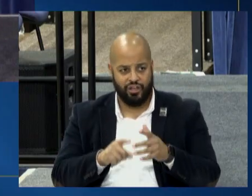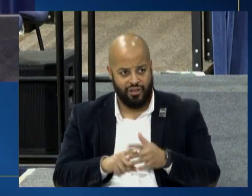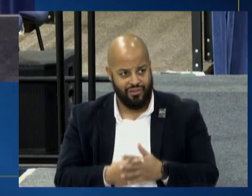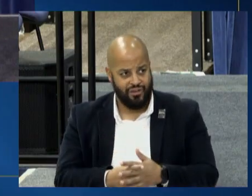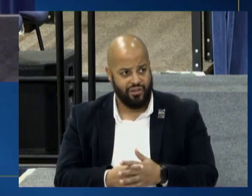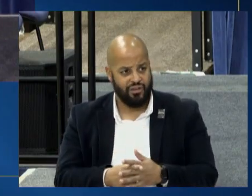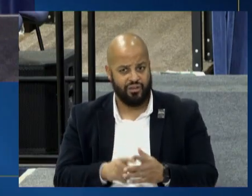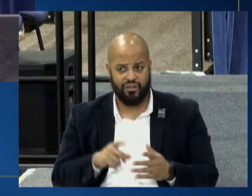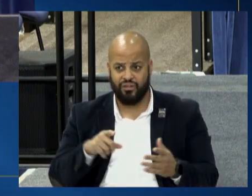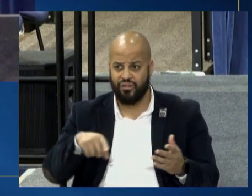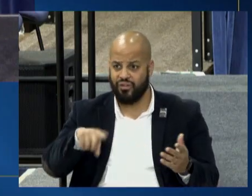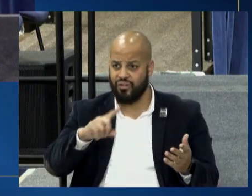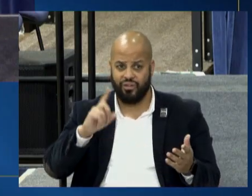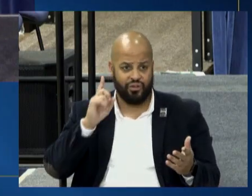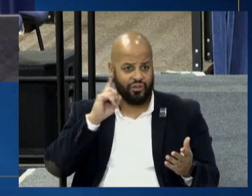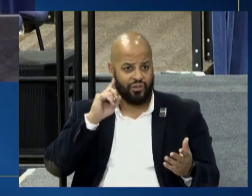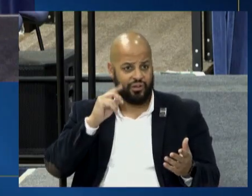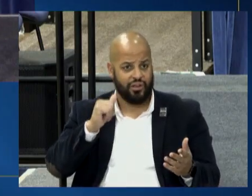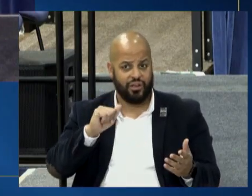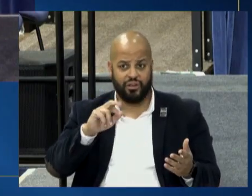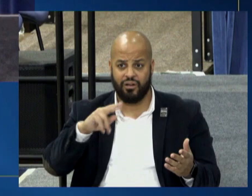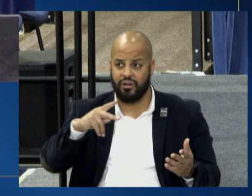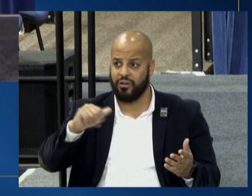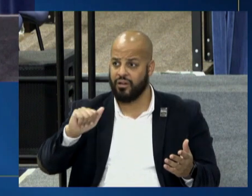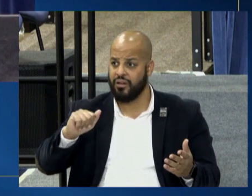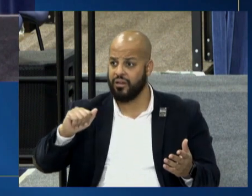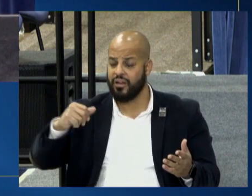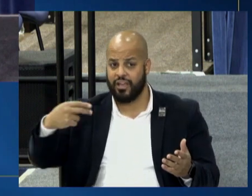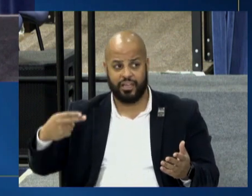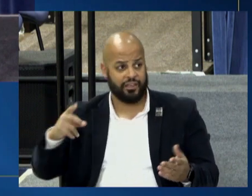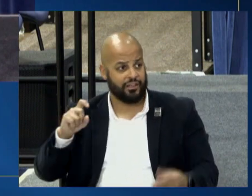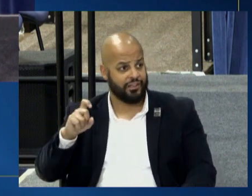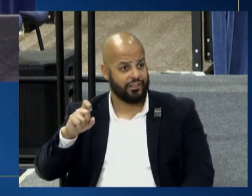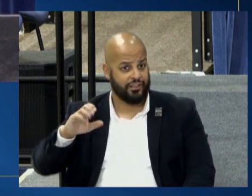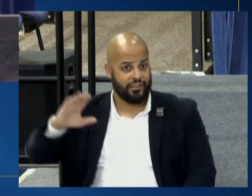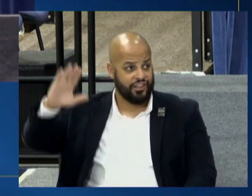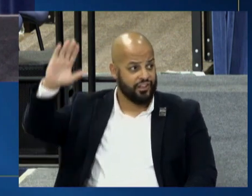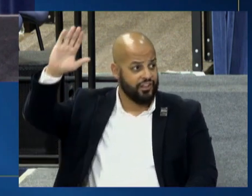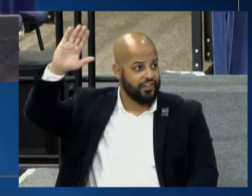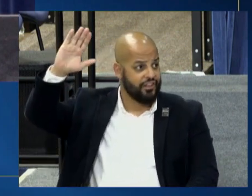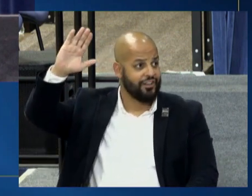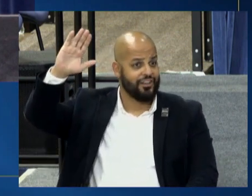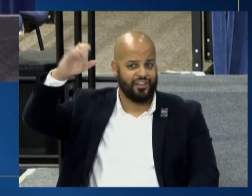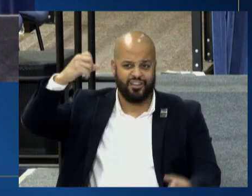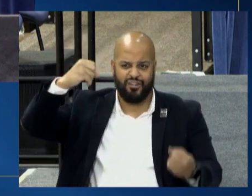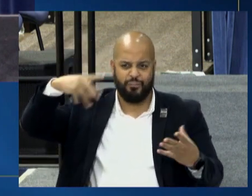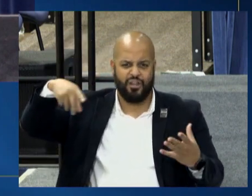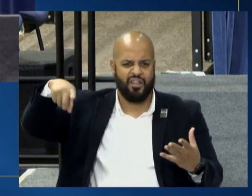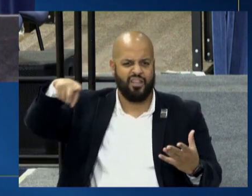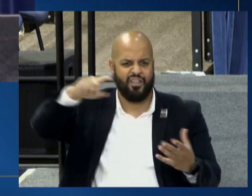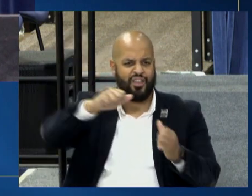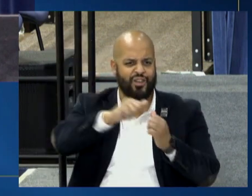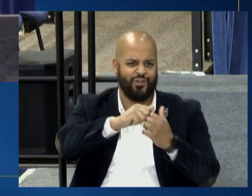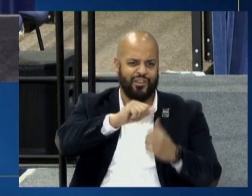heard of ARPA-H? Raise your hand if you have. I don't even get that response -- Susan Monarez: That's pretty good . >> Stephen Konya: -- with ASTP or ONC. Susan Monarez: Well, it's because you keep --